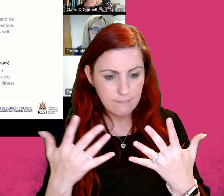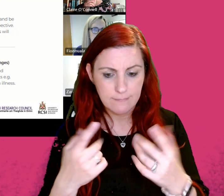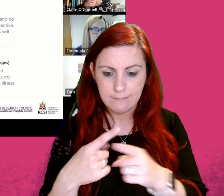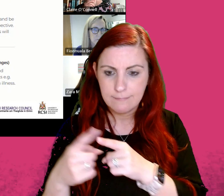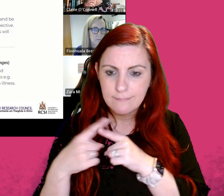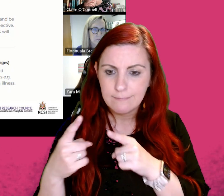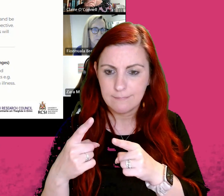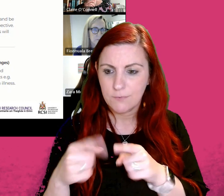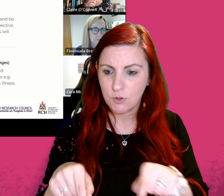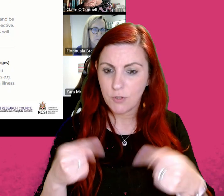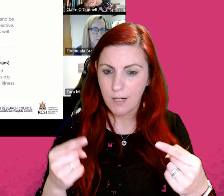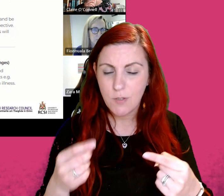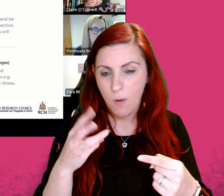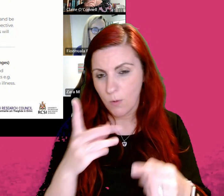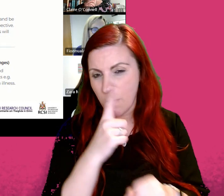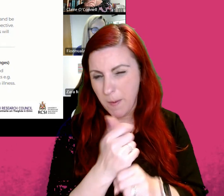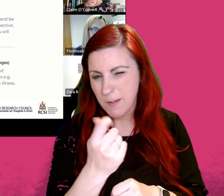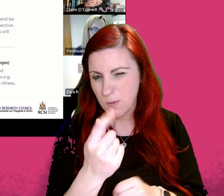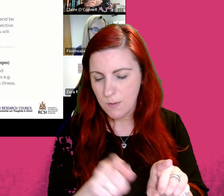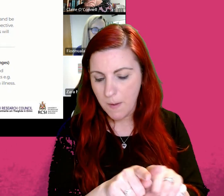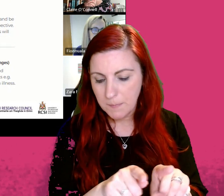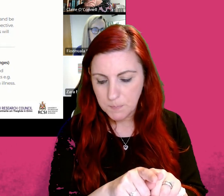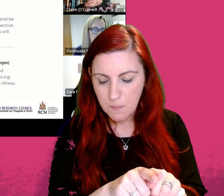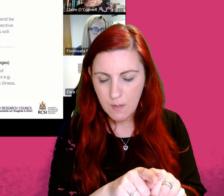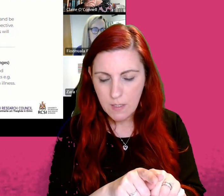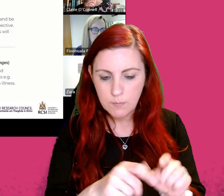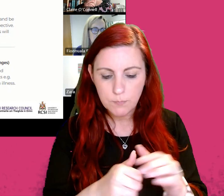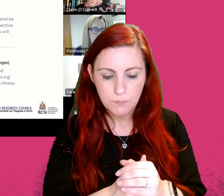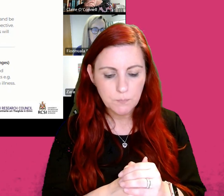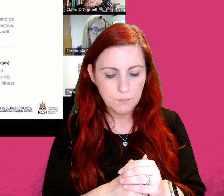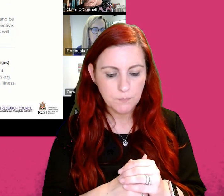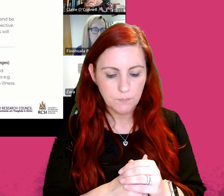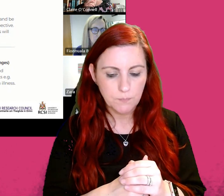challenges which I'll come back to in a minute but our research has improved in terms of quality